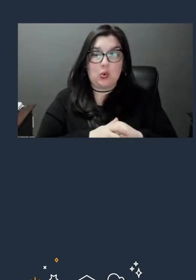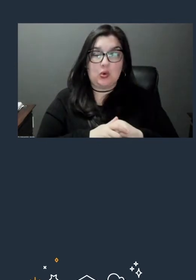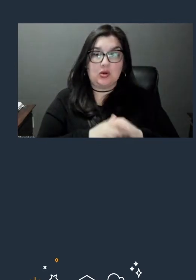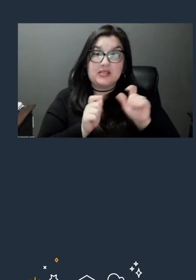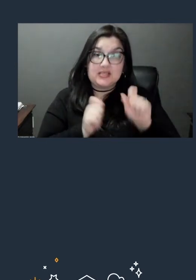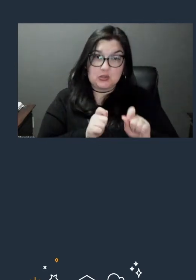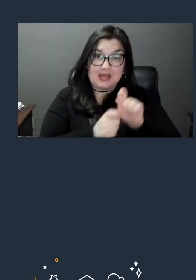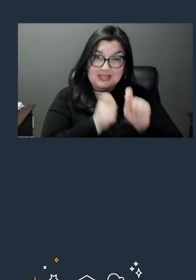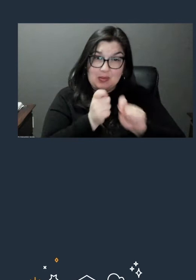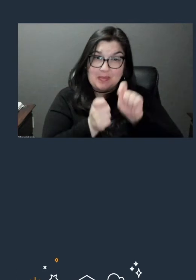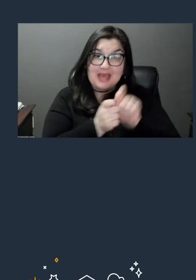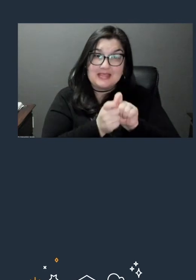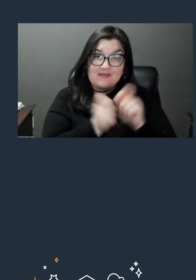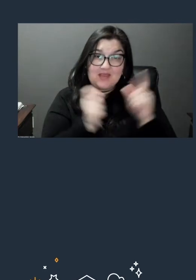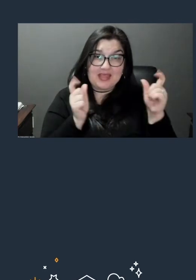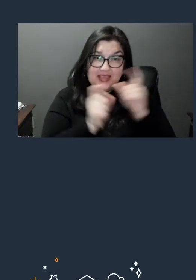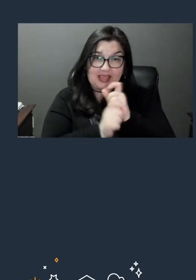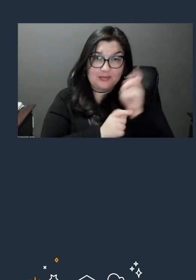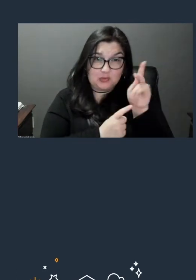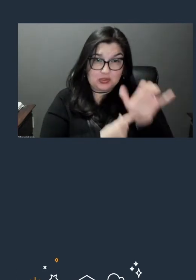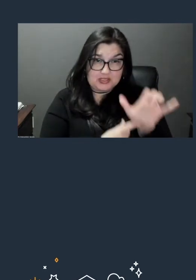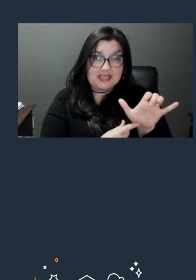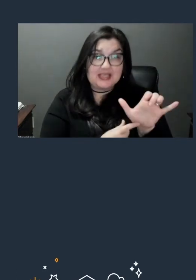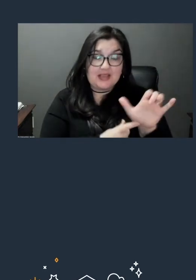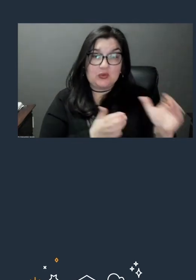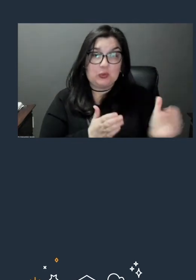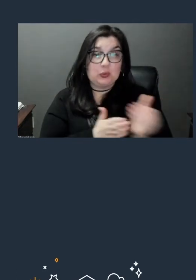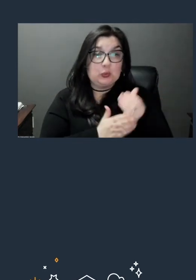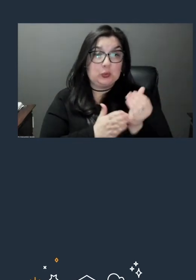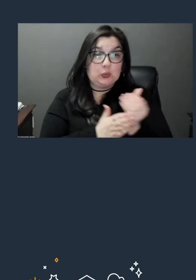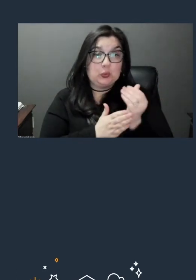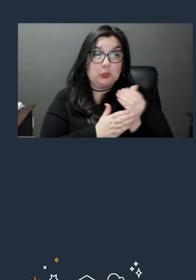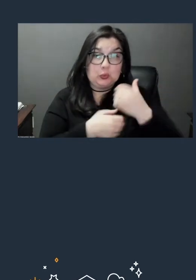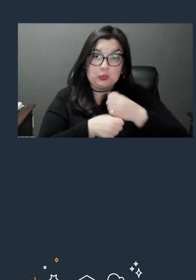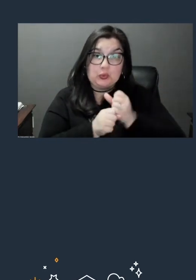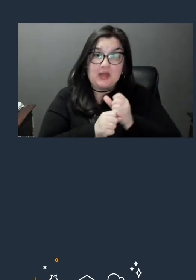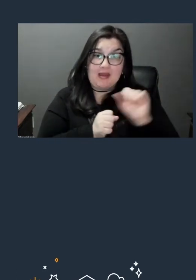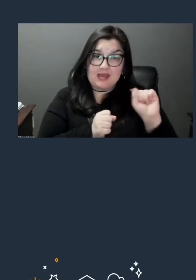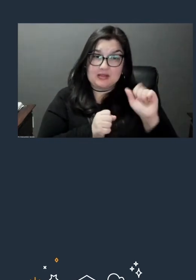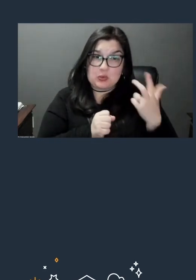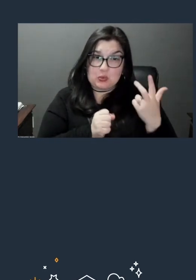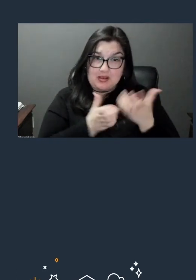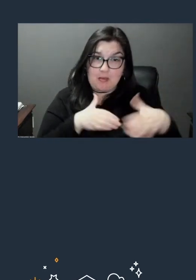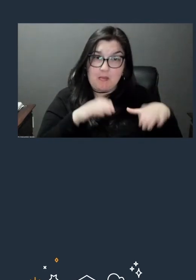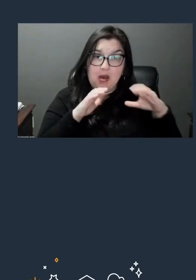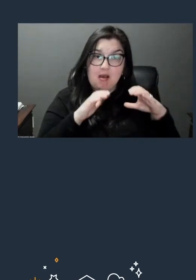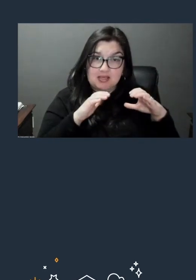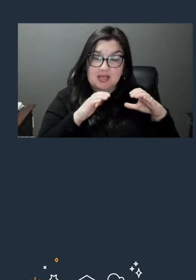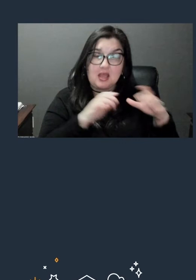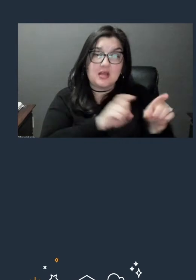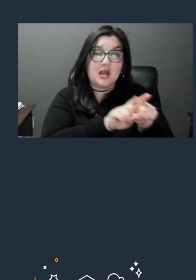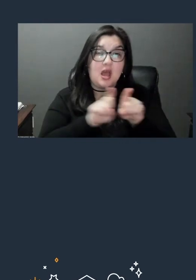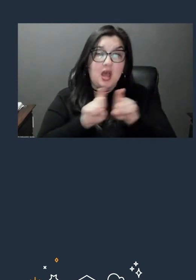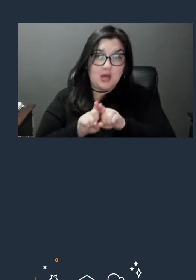that you want to restore your newly-created S3 bucket with, as well as the IAM role you want to use for restore.